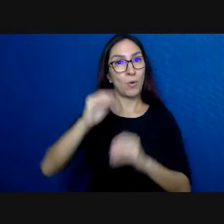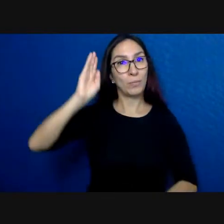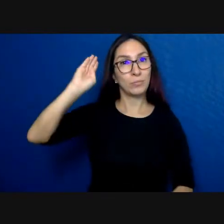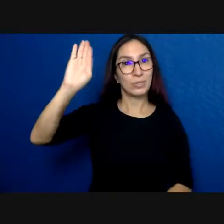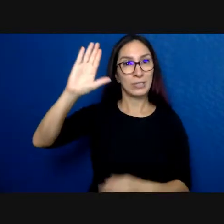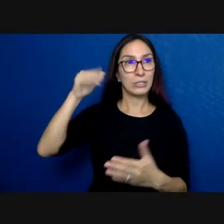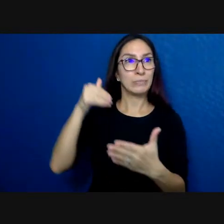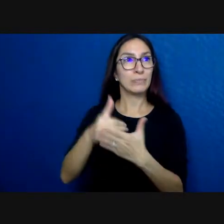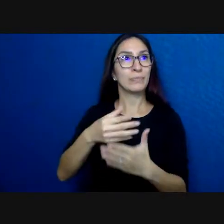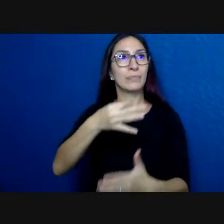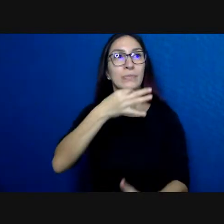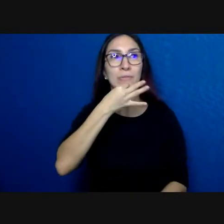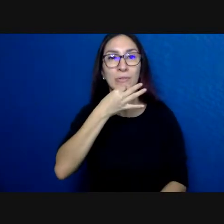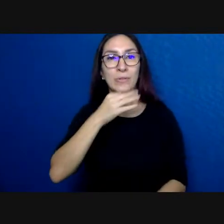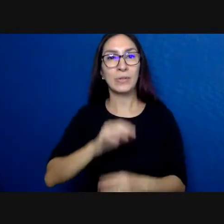and I am your host for the final sessions today